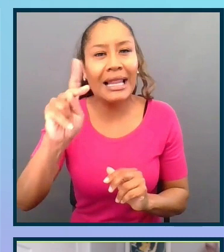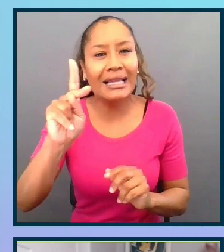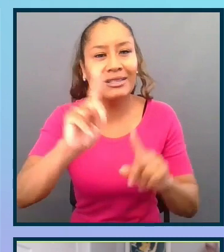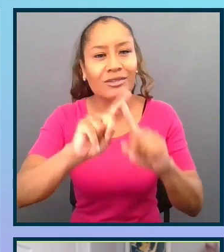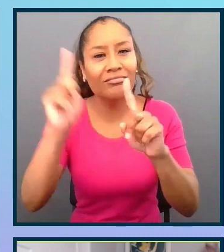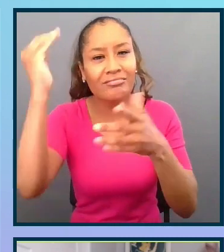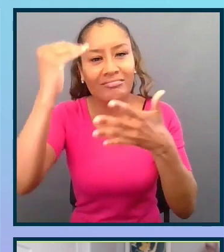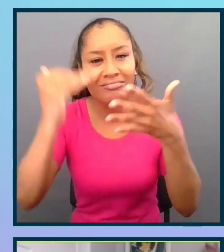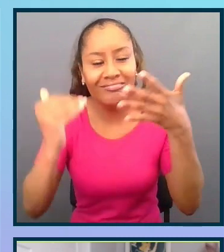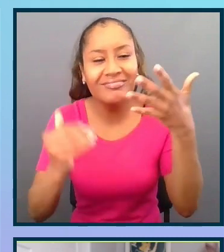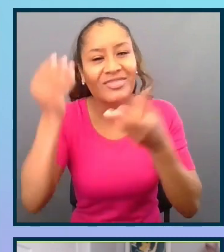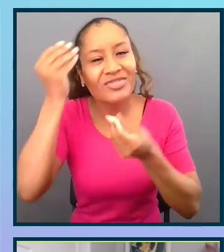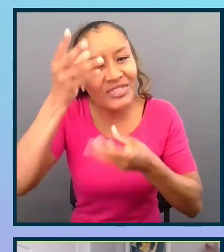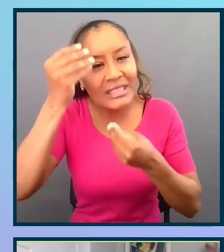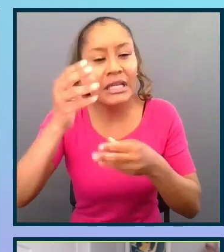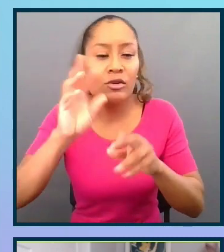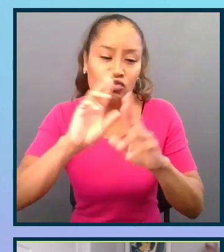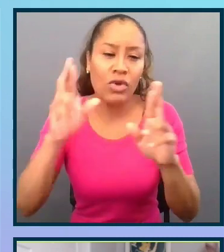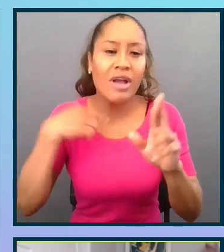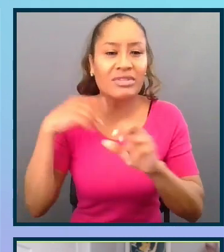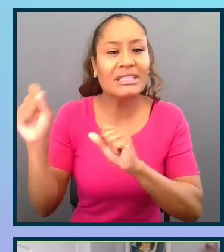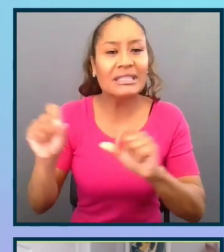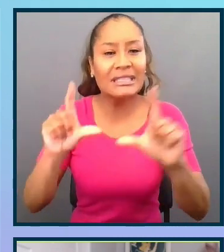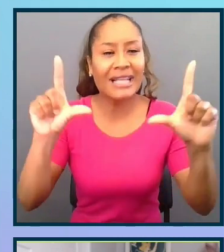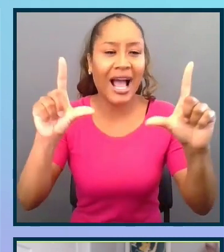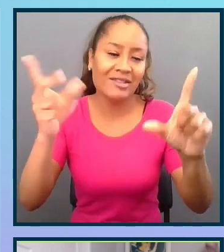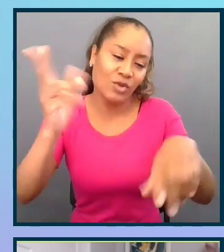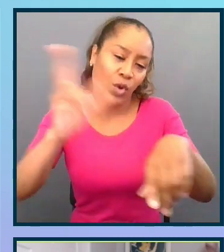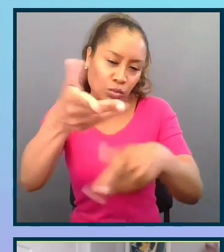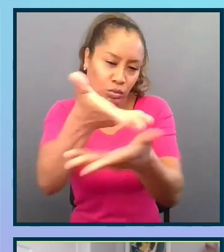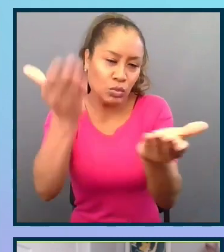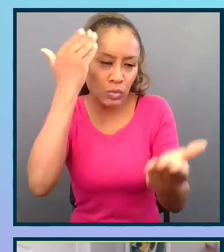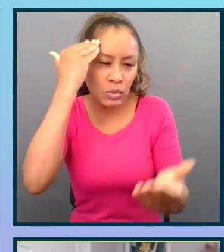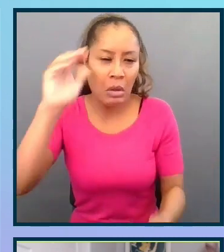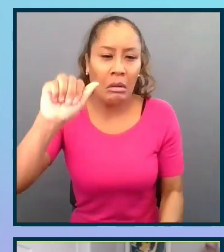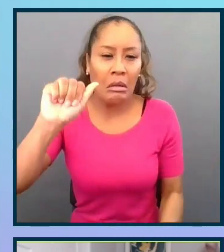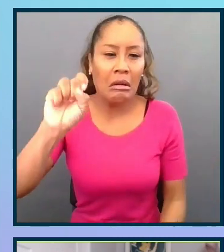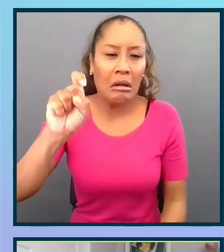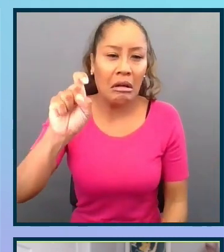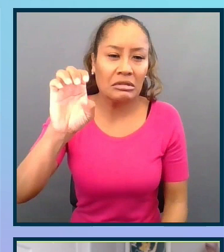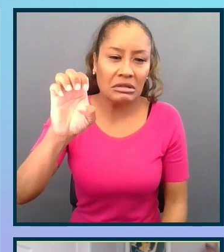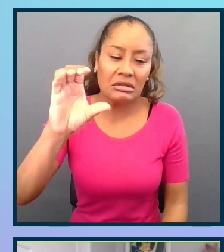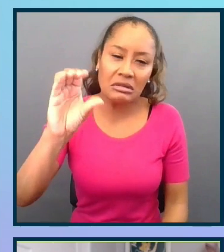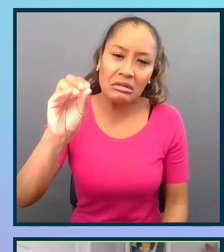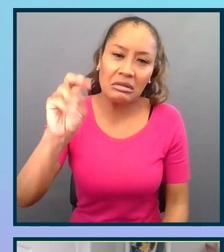Slides of course, far available on the axe-con websites, you can reference those there.